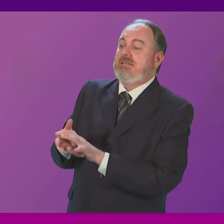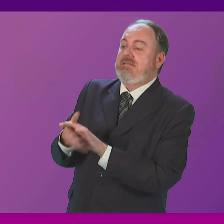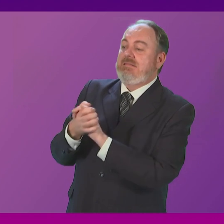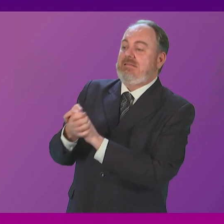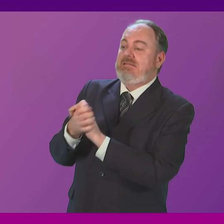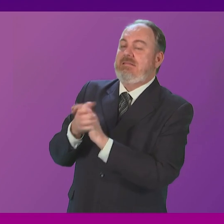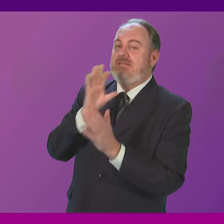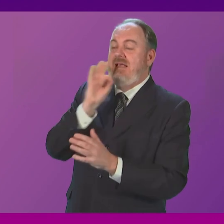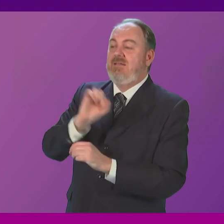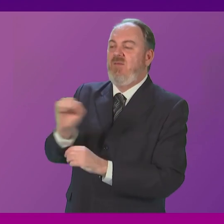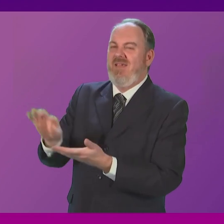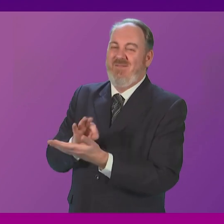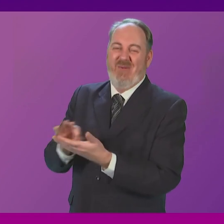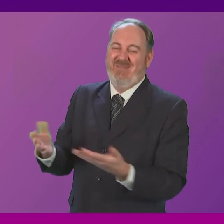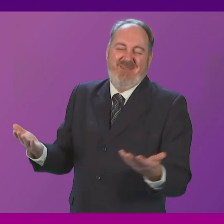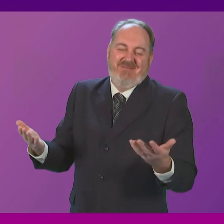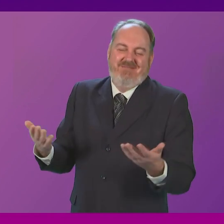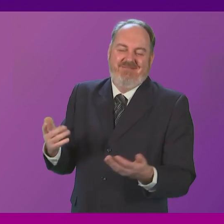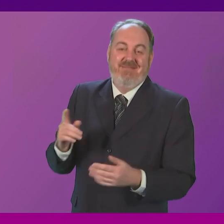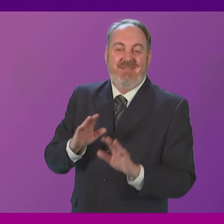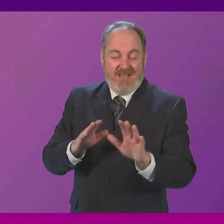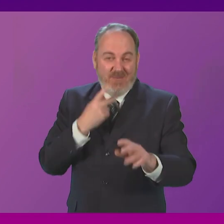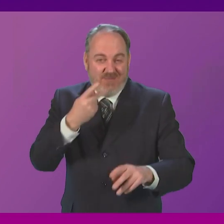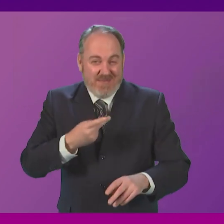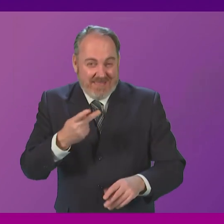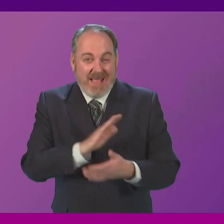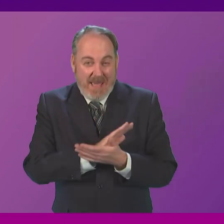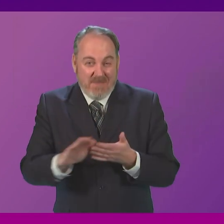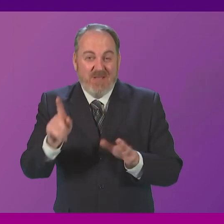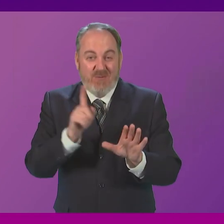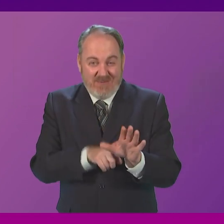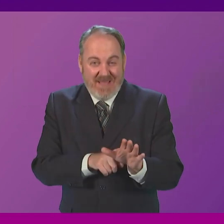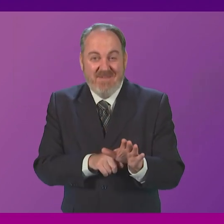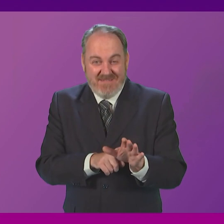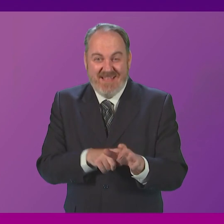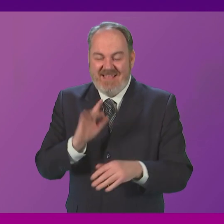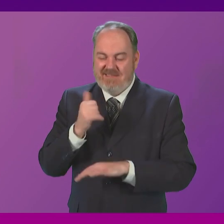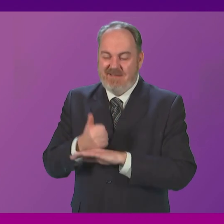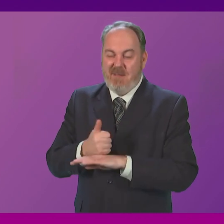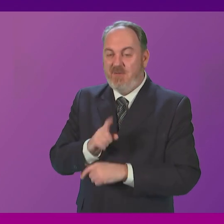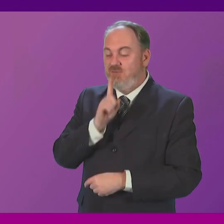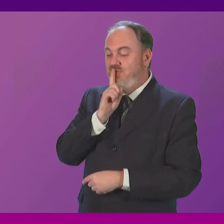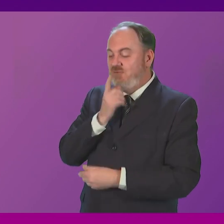Members, thank you. I will repeat that: Humza Yousaf has stitched up a backroom deal with the Greens to keep